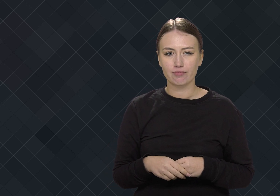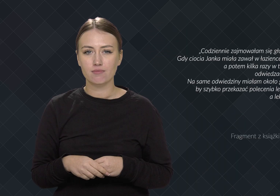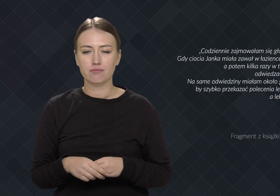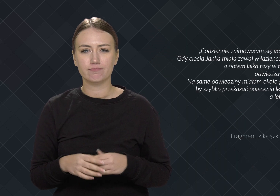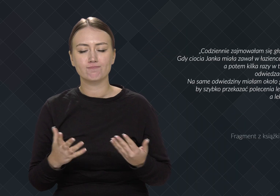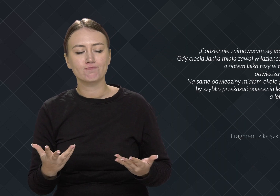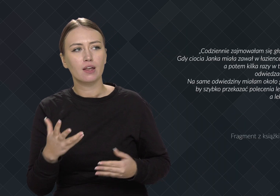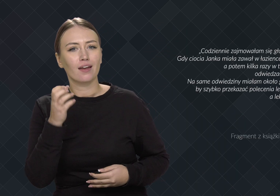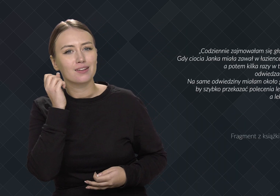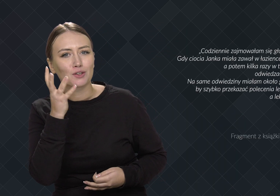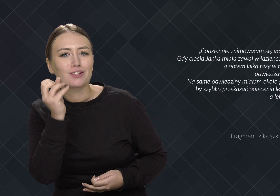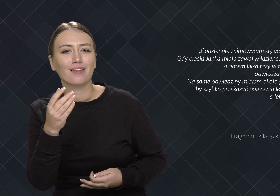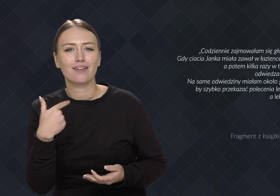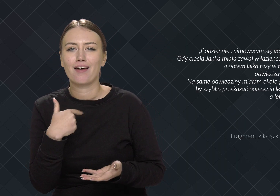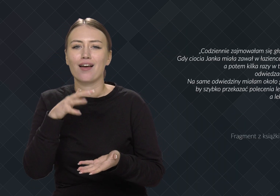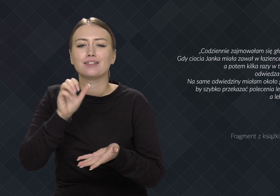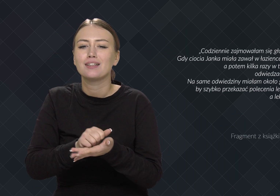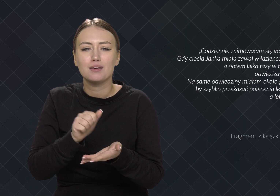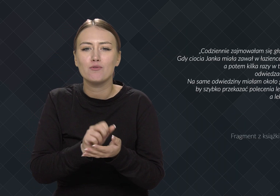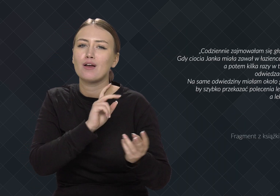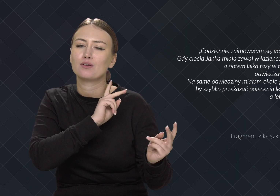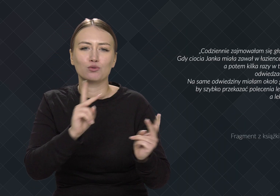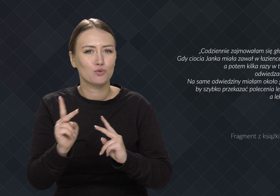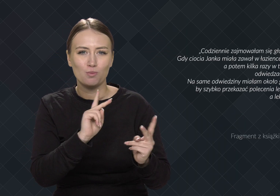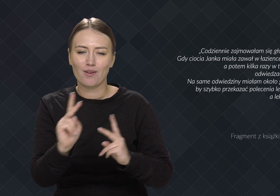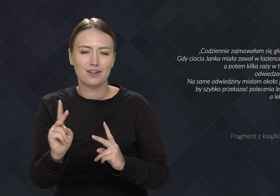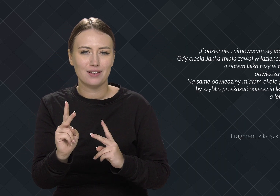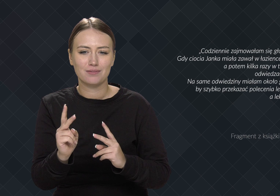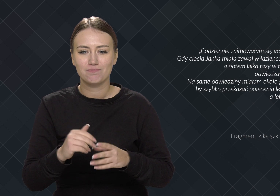"Every day, I mainly dealt with translation.